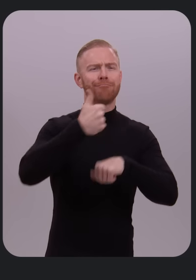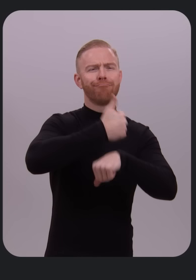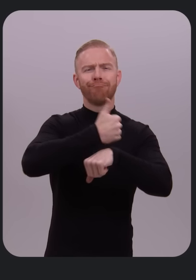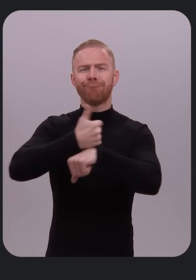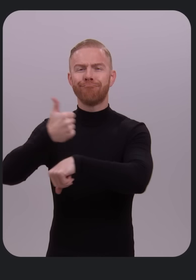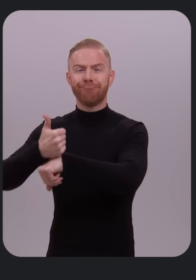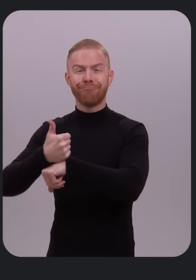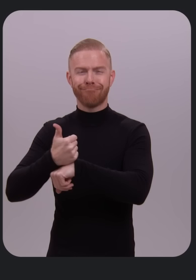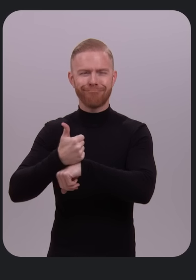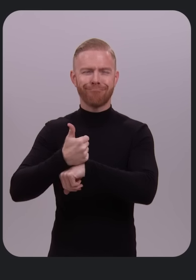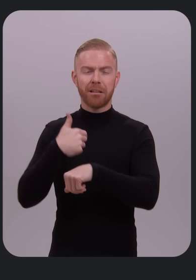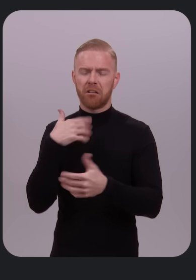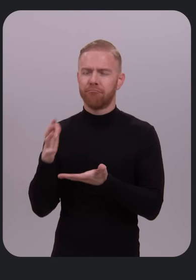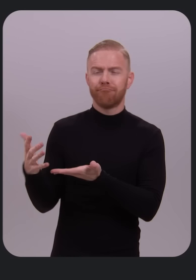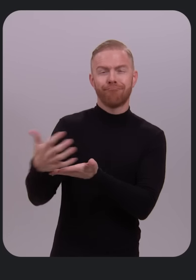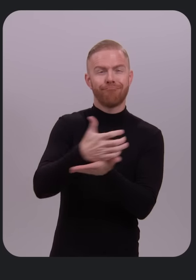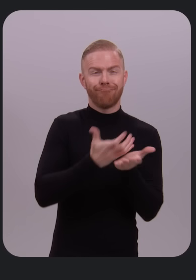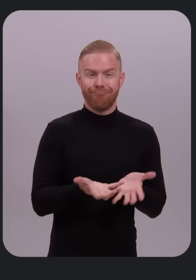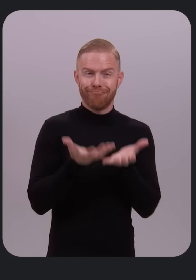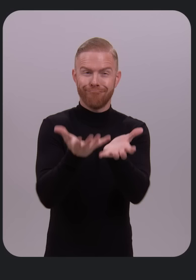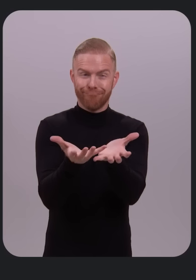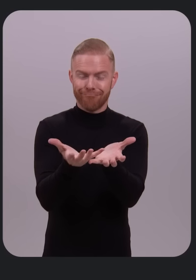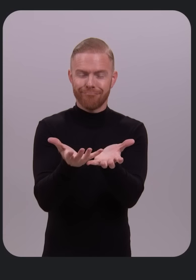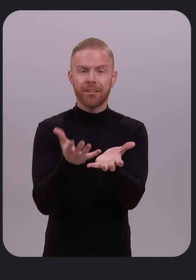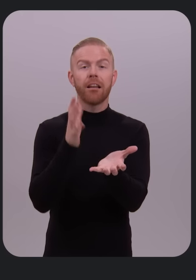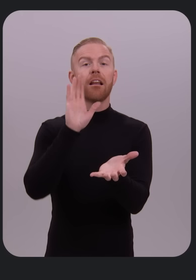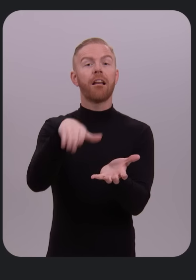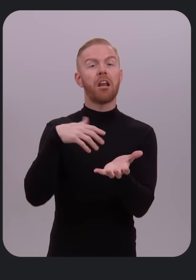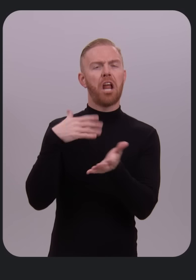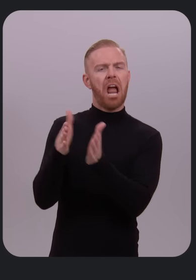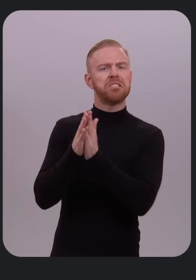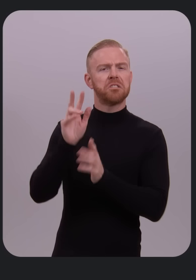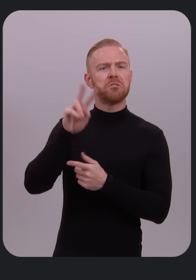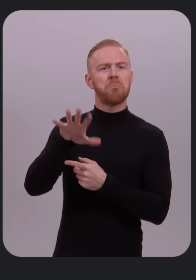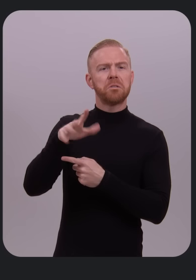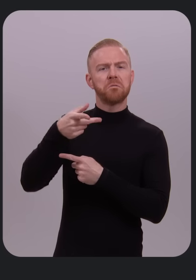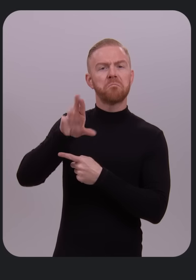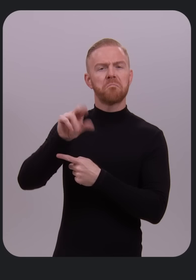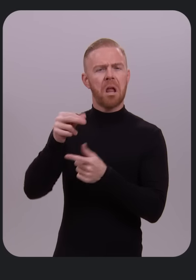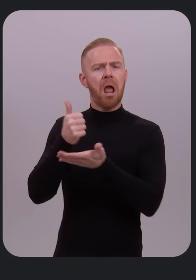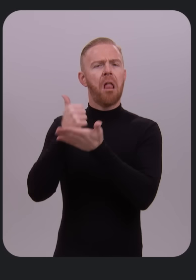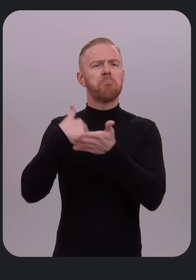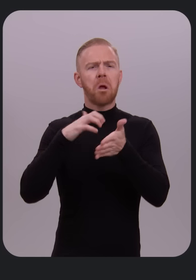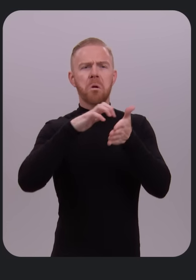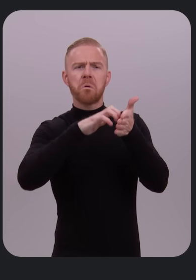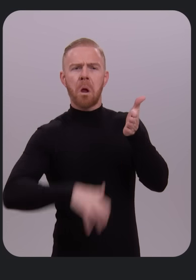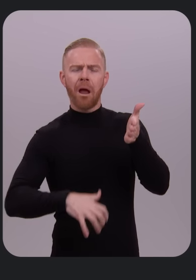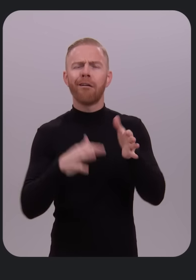So to bring that to you today, I got 2.5 Pro to code me a simple web app in Google AI Studio